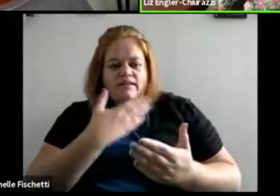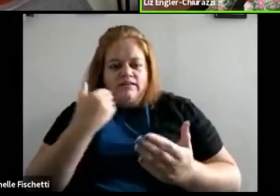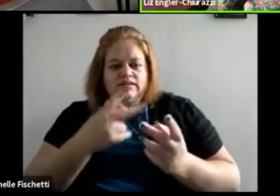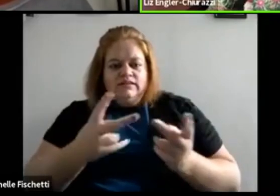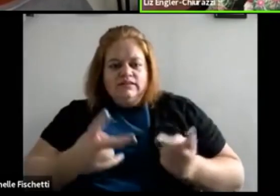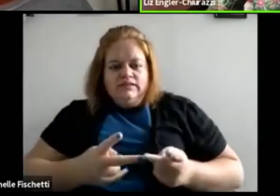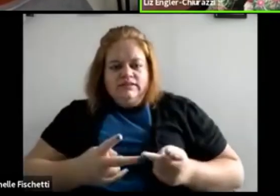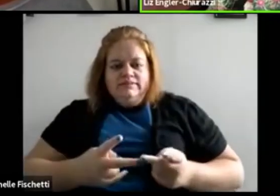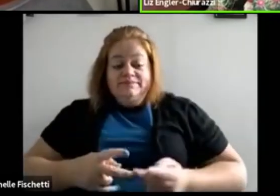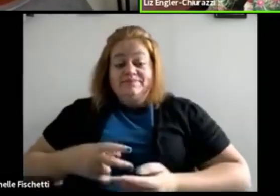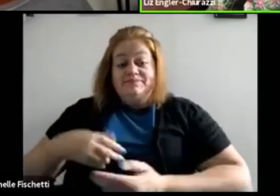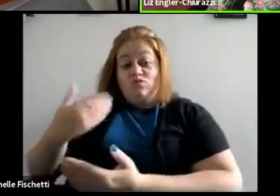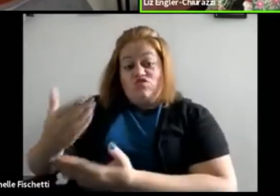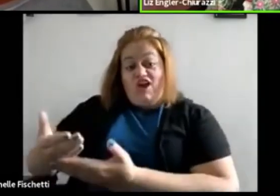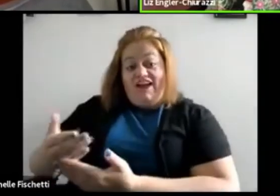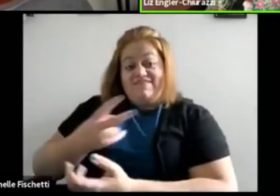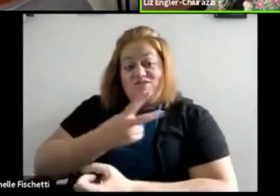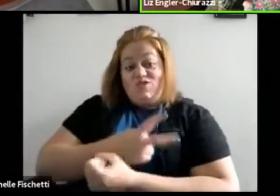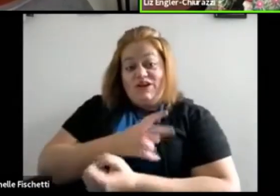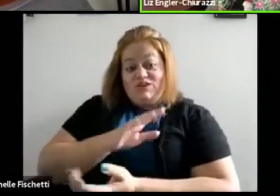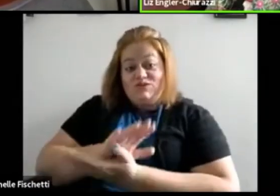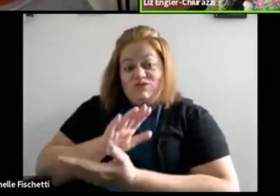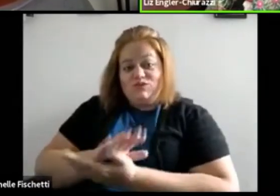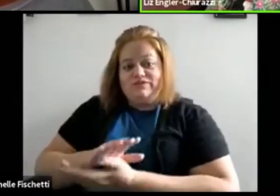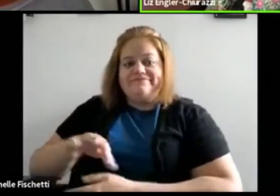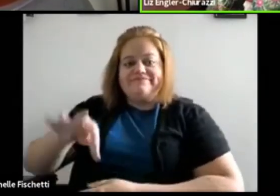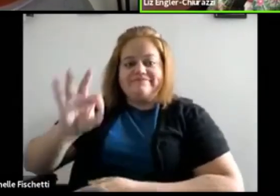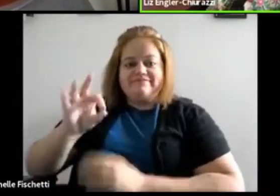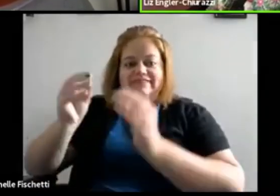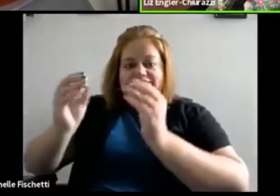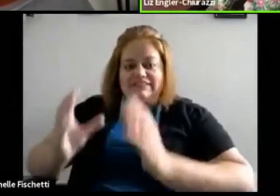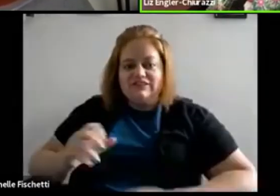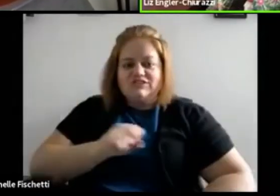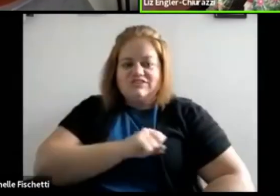graduate school, start talking to faculty members or people even outside of